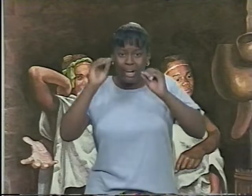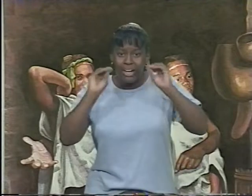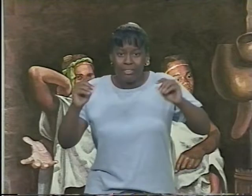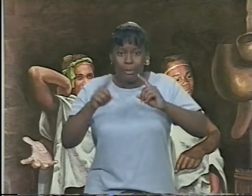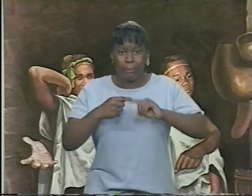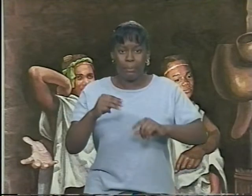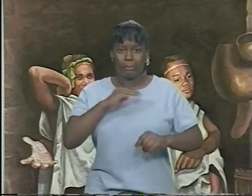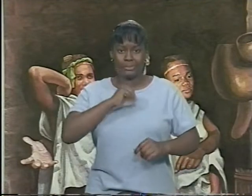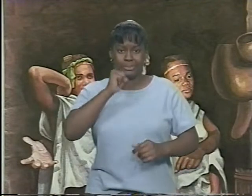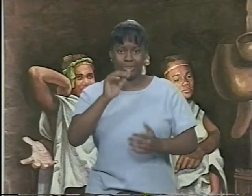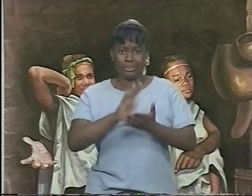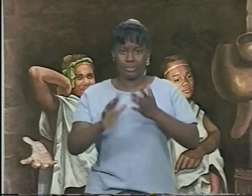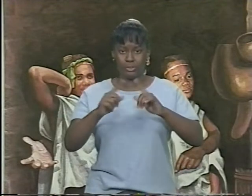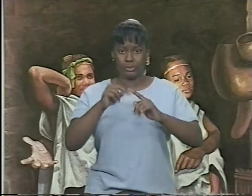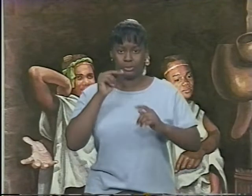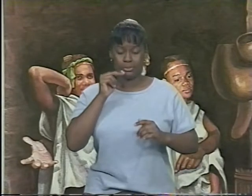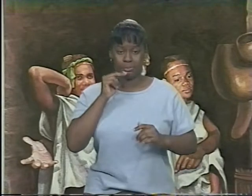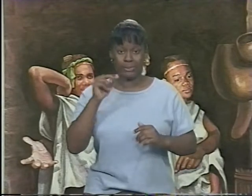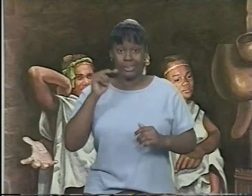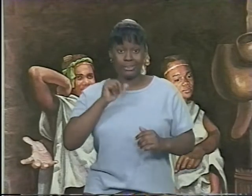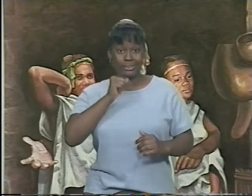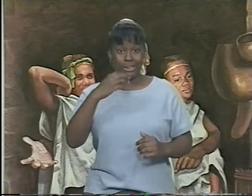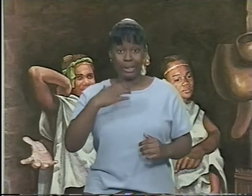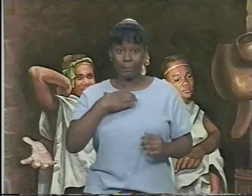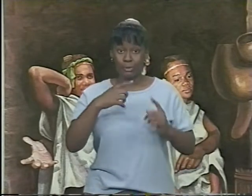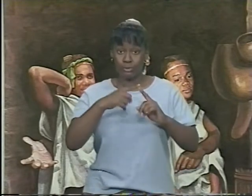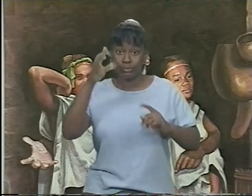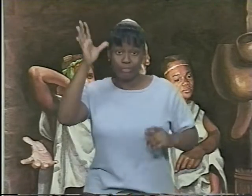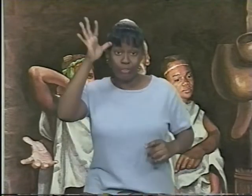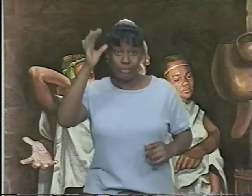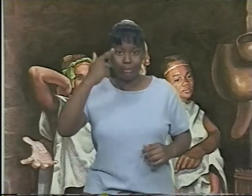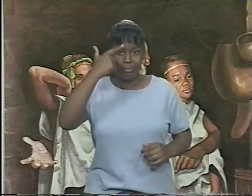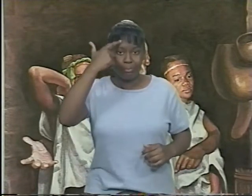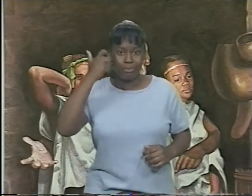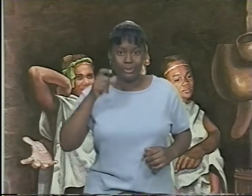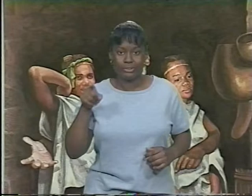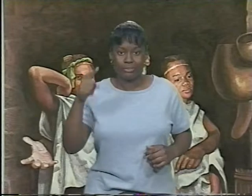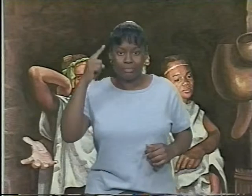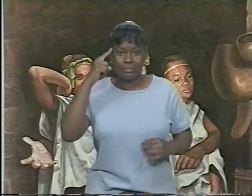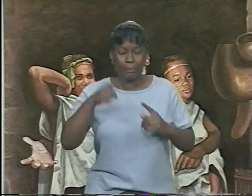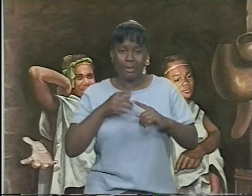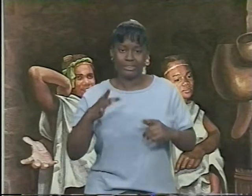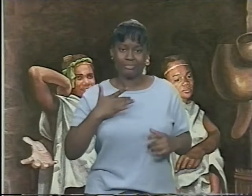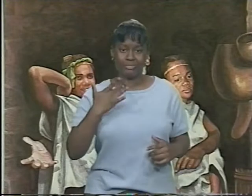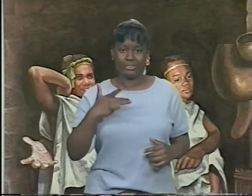Mufaro knew nothing of how Manyara treated Nyasha. Nyasha was too considerate of her